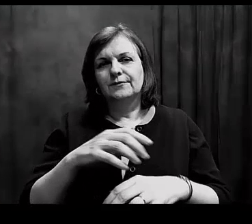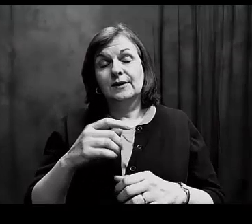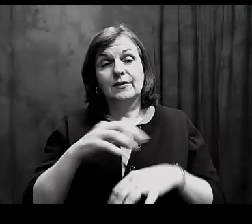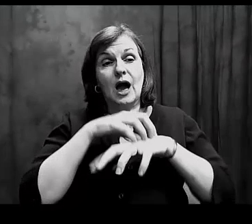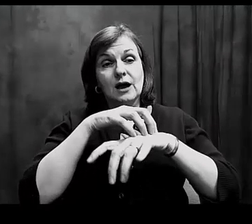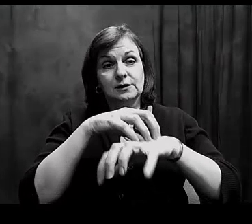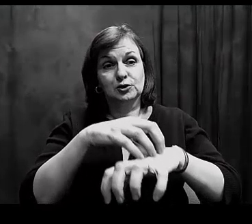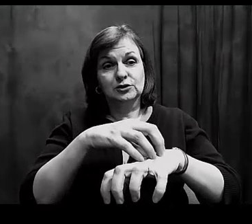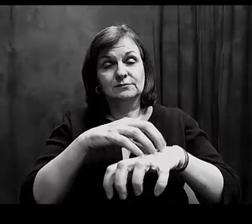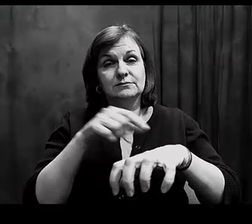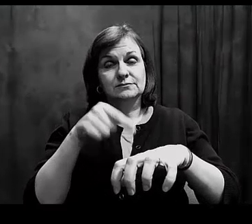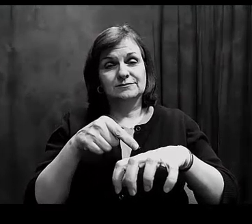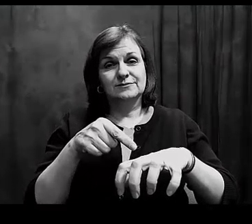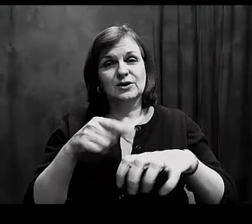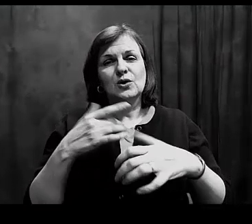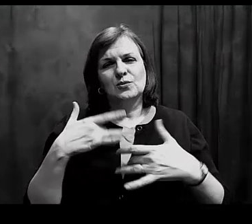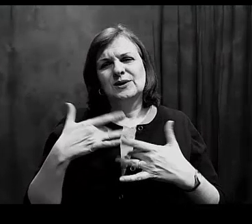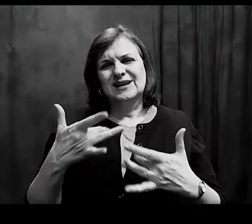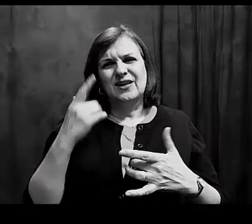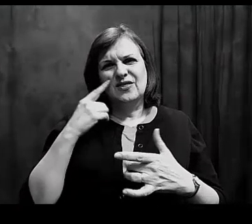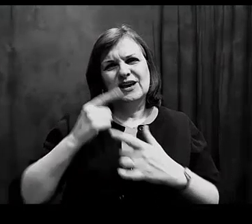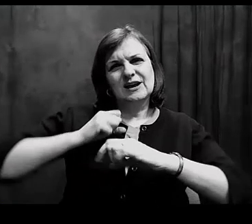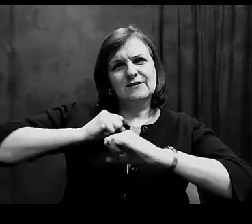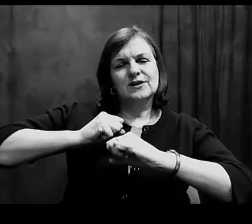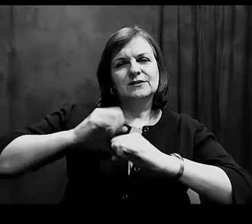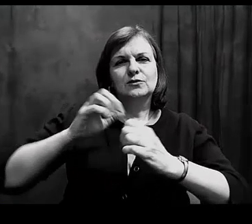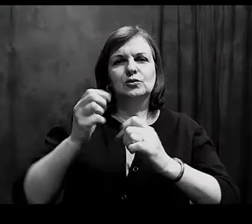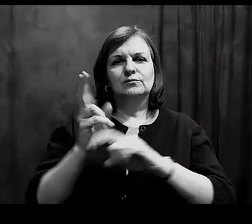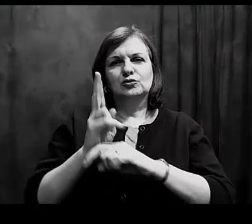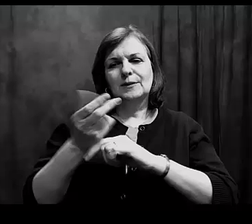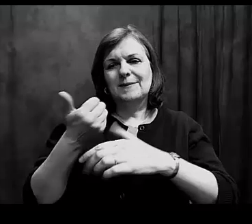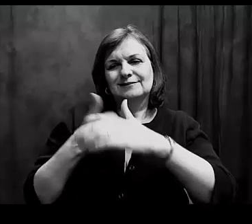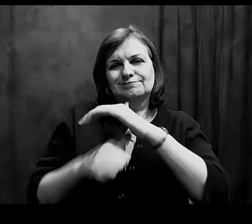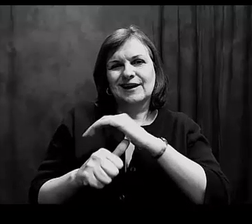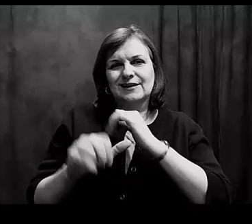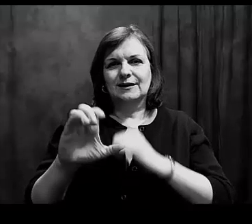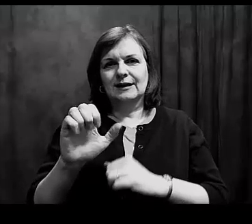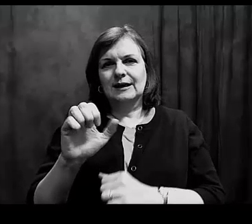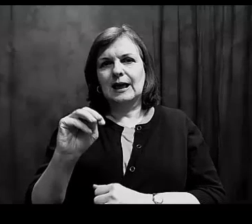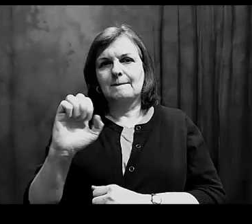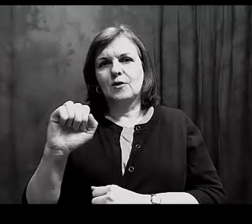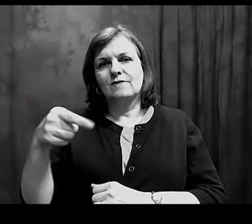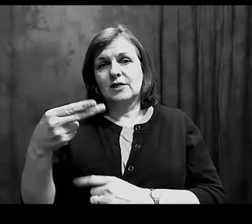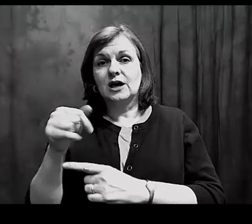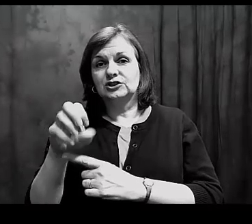and typically we look at the octopus as having defense mechanisms based in camouflage